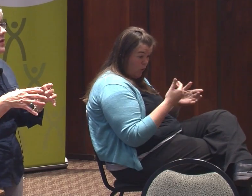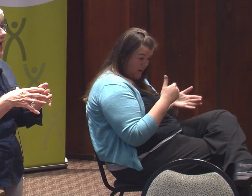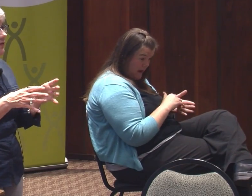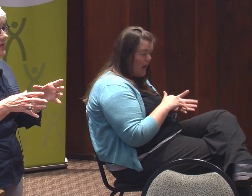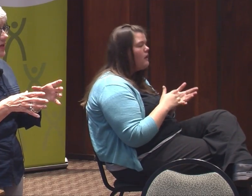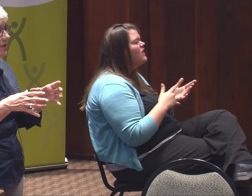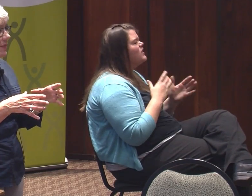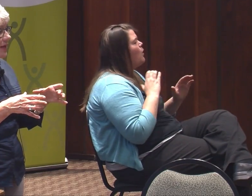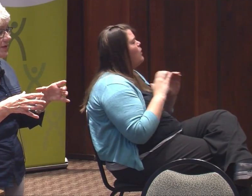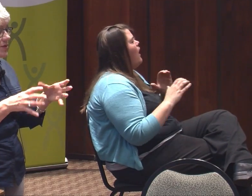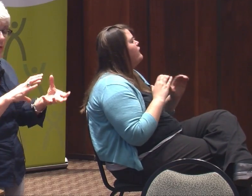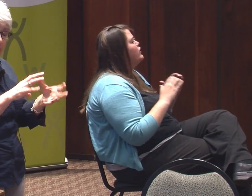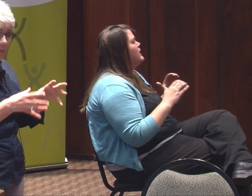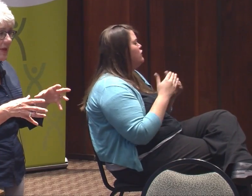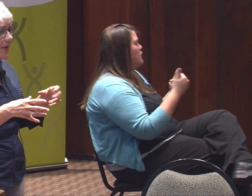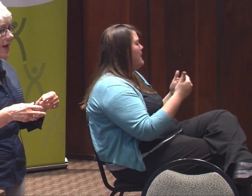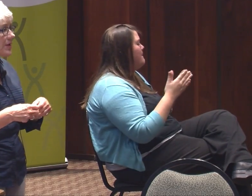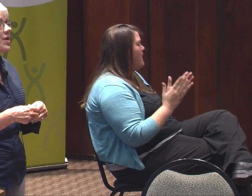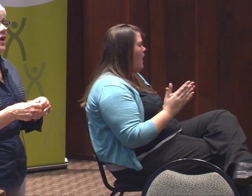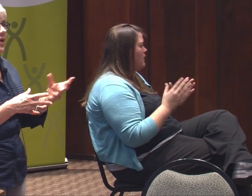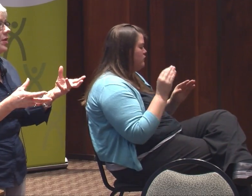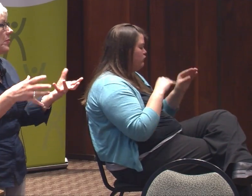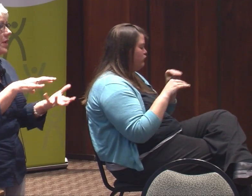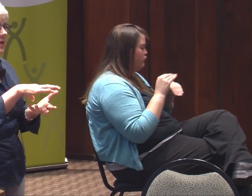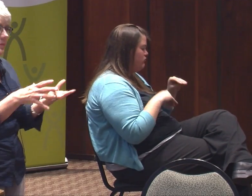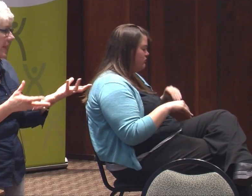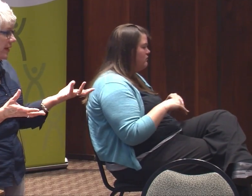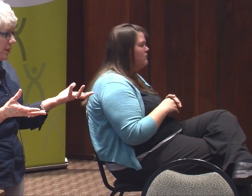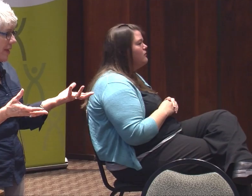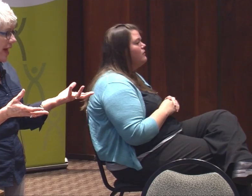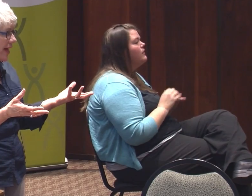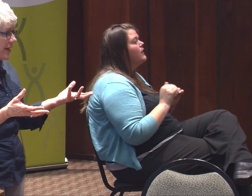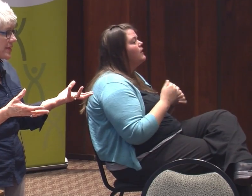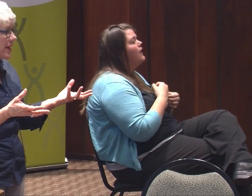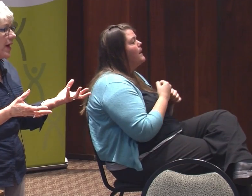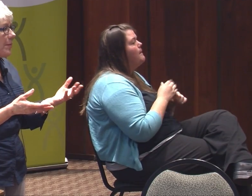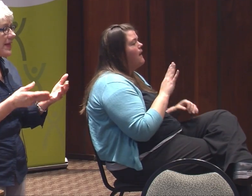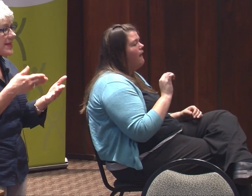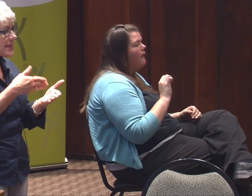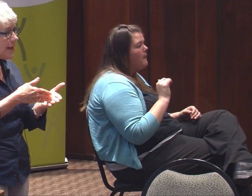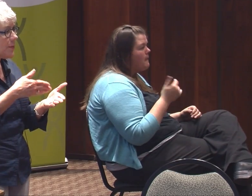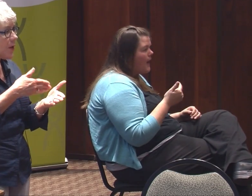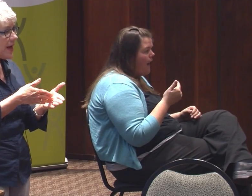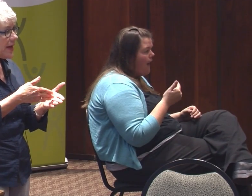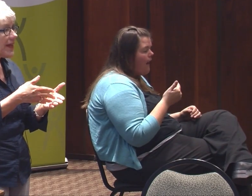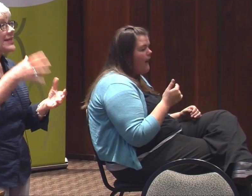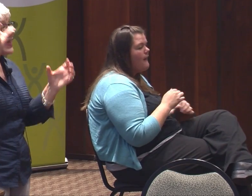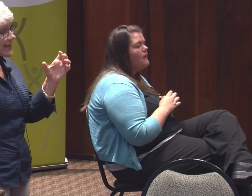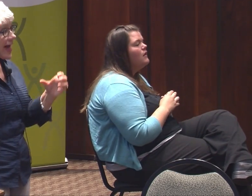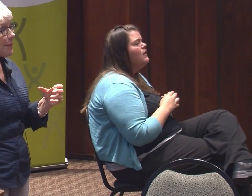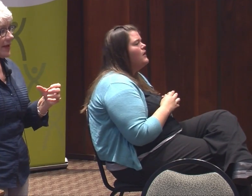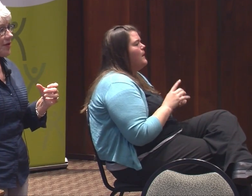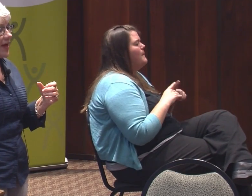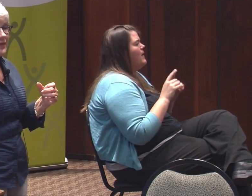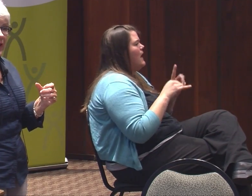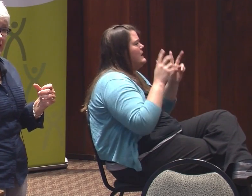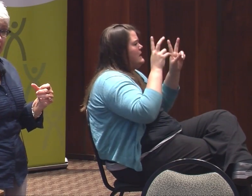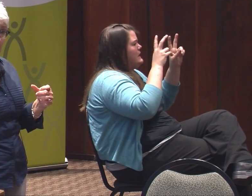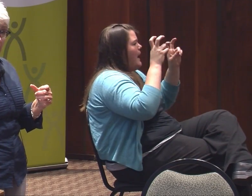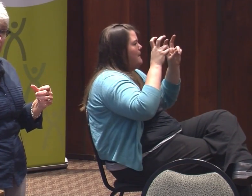So conversation boxes - you can put them in a box. You can make little bags, but some way... That's that topic. You have to have a topic.